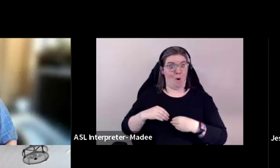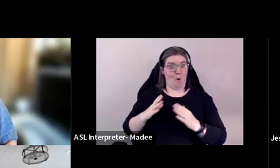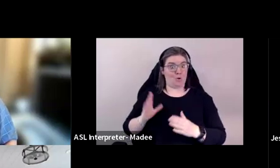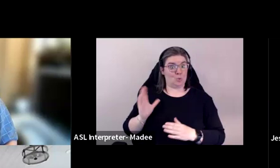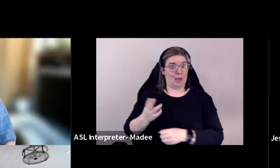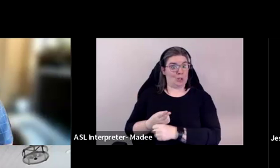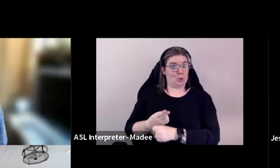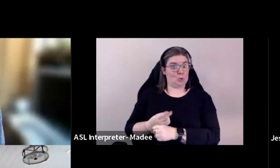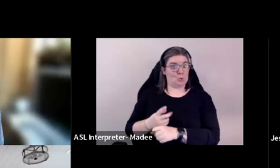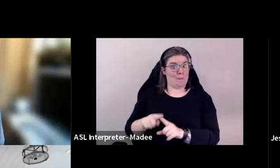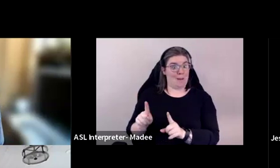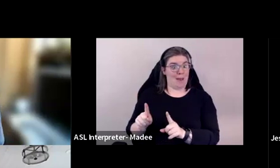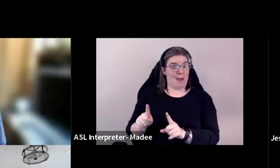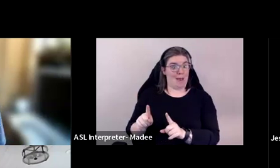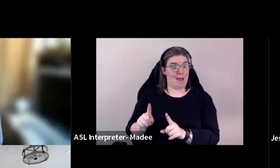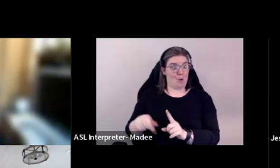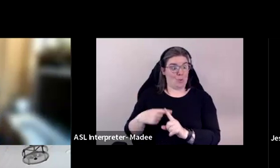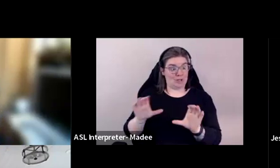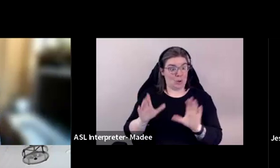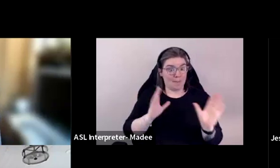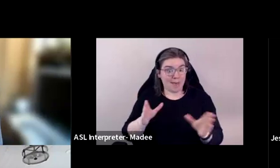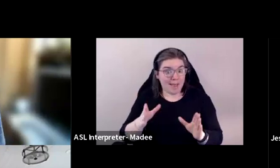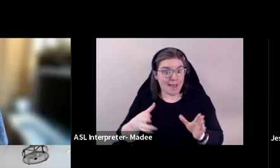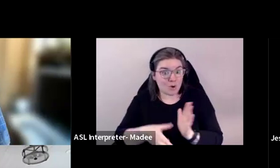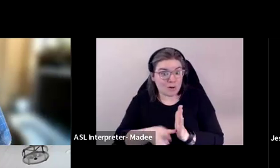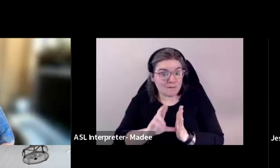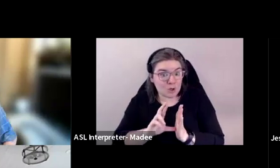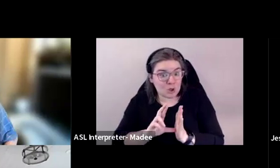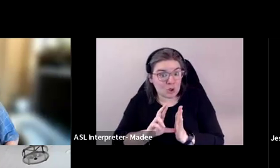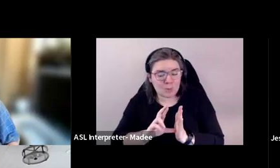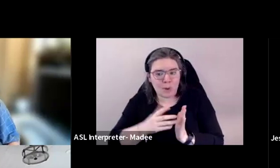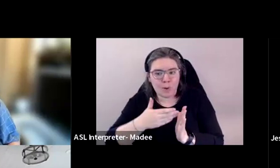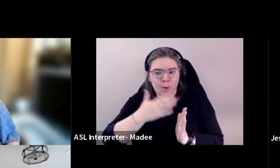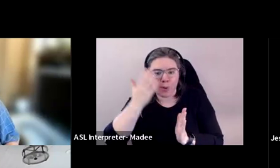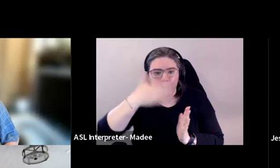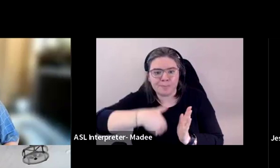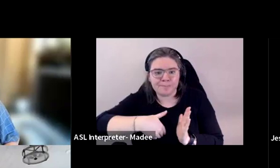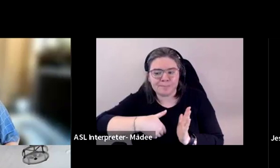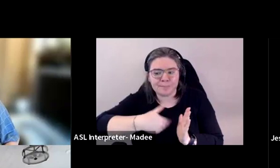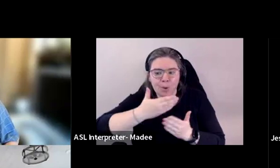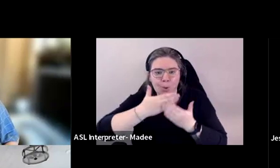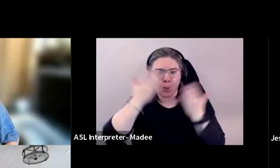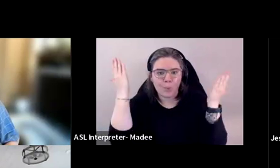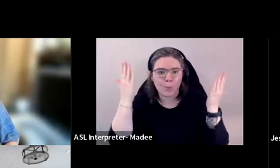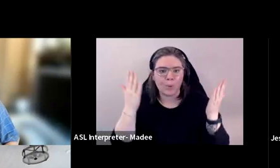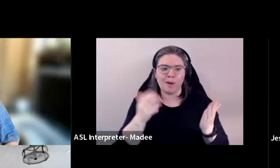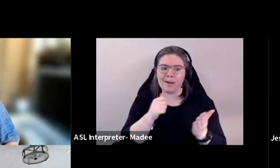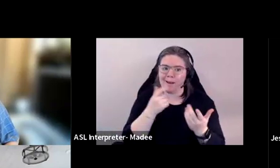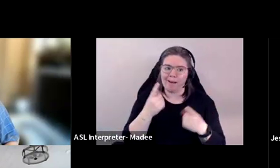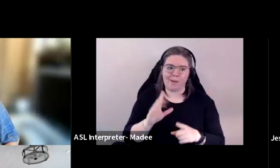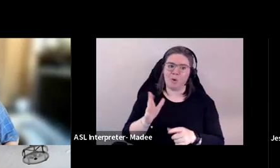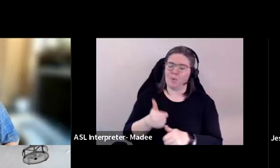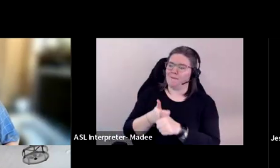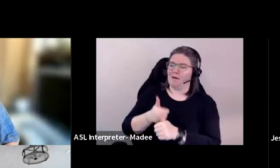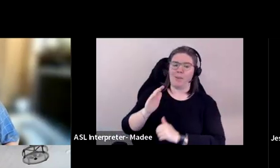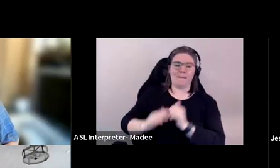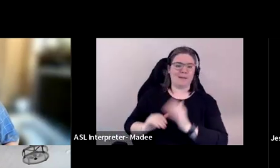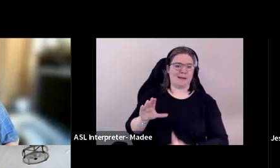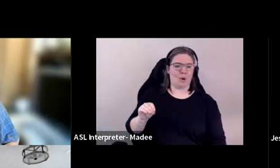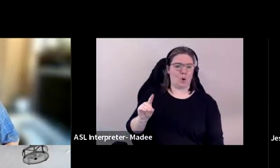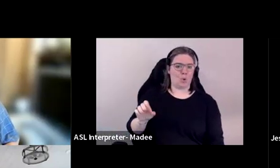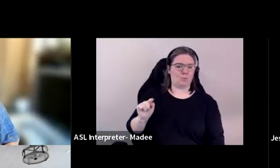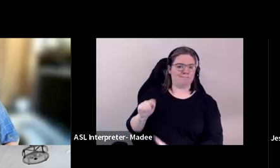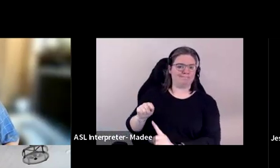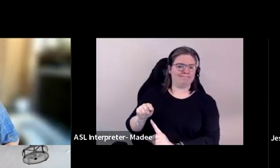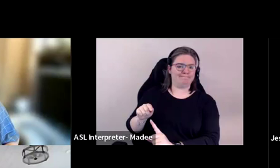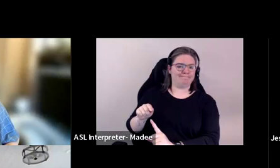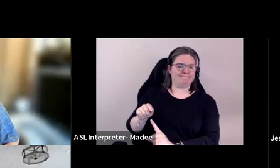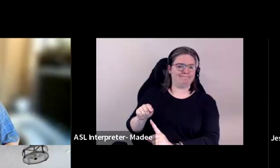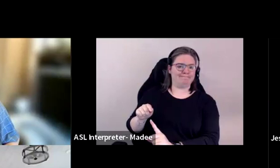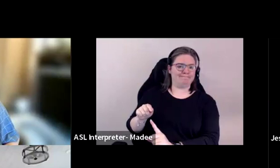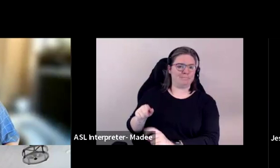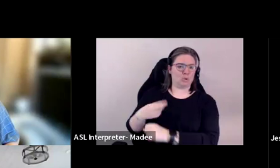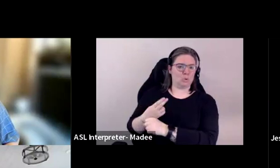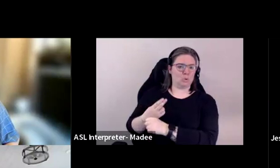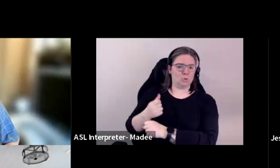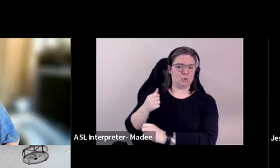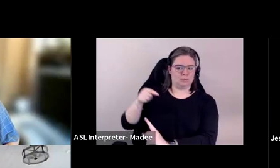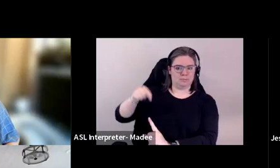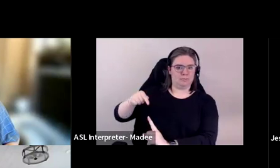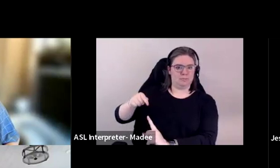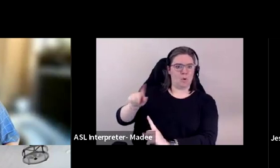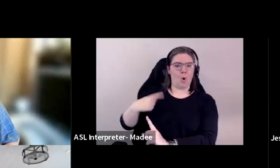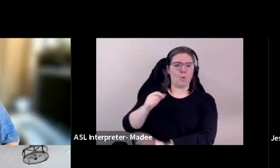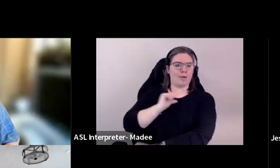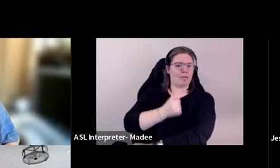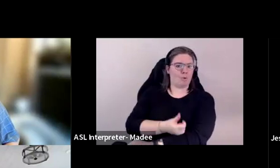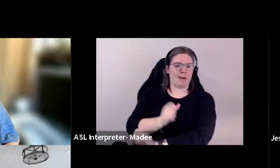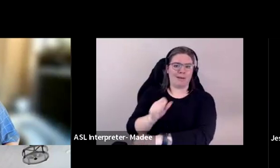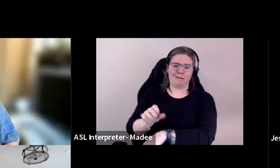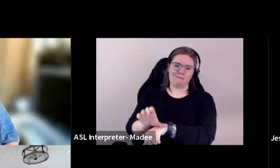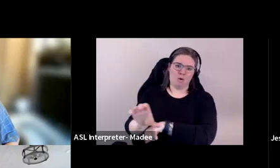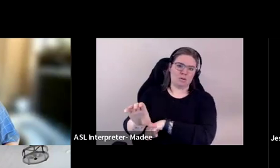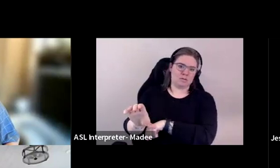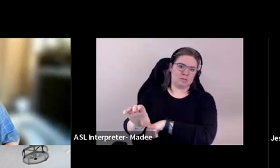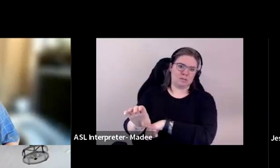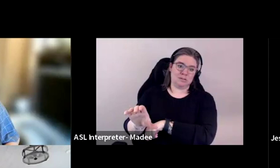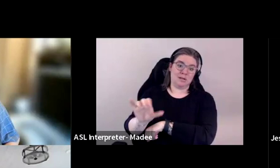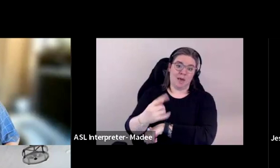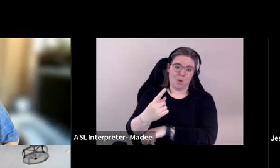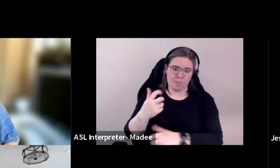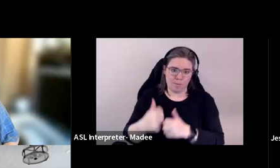Rebecca Rabatin, she/her, Independence First: But as far as plan, review and planning inspection, it's not gonna happen because they're going off of the building code. There, that's what they're referring to. That is the only thing that they have authority to enforce. That's 1 problem. But even with